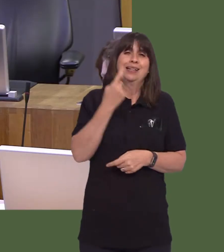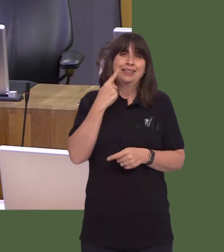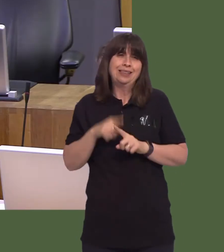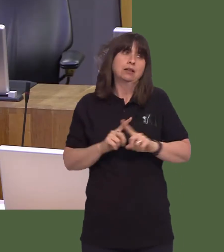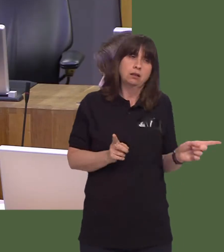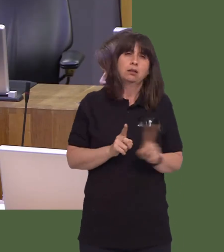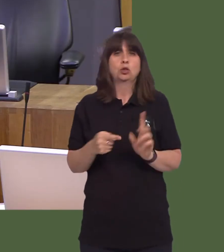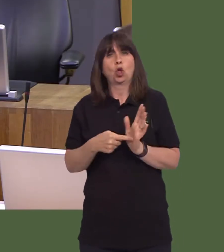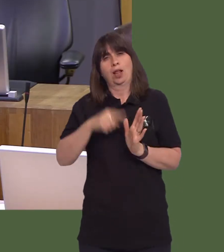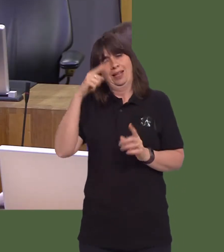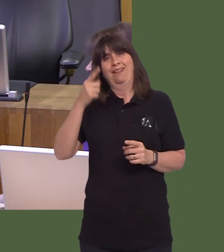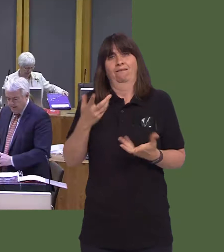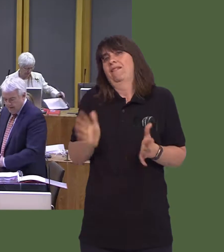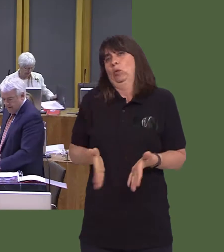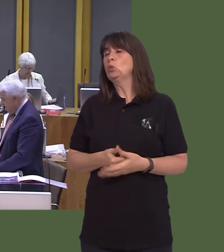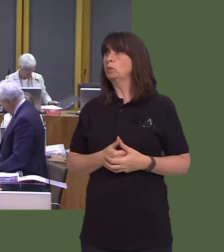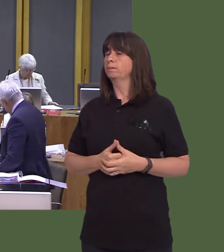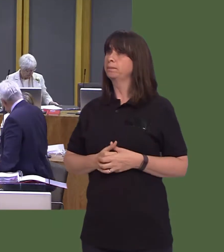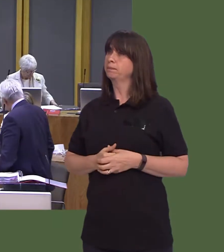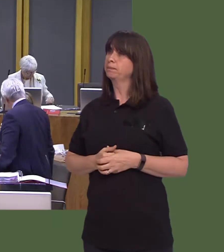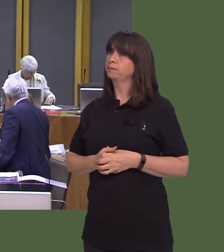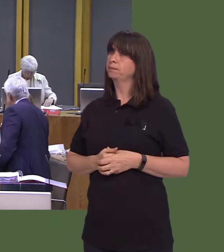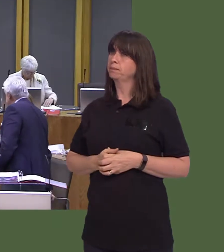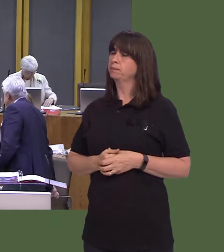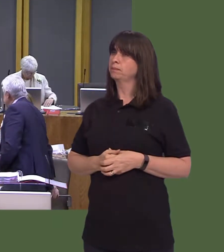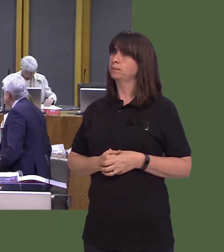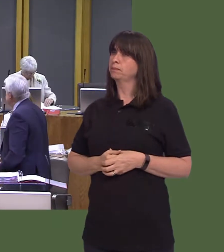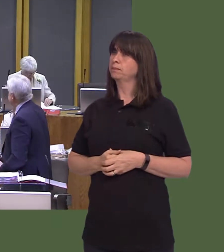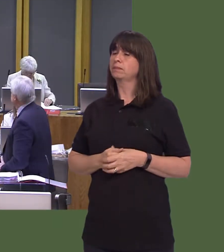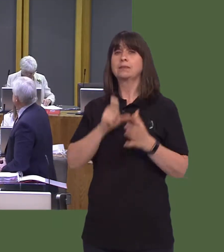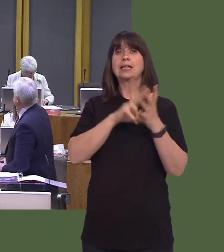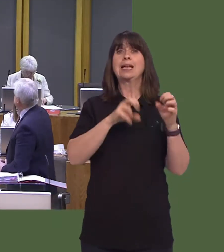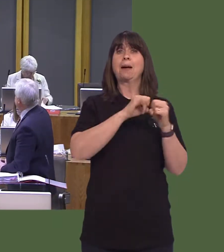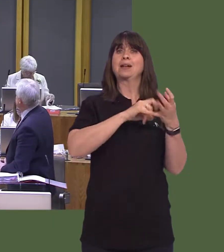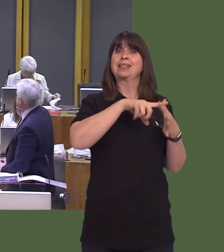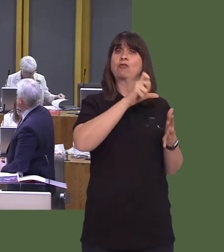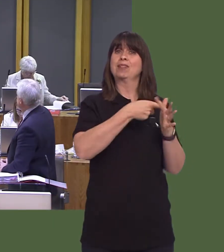Rhianon Passmore AM: First Minister, Cabinet Secretary Ken Skates has been proactive in